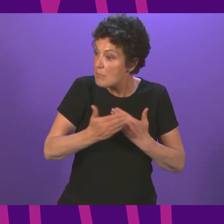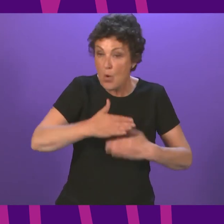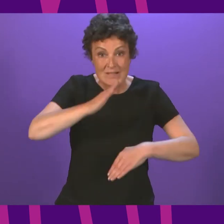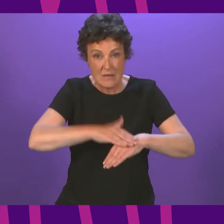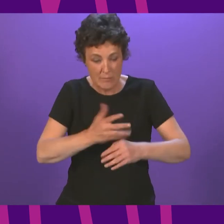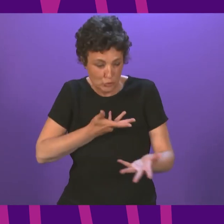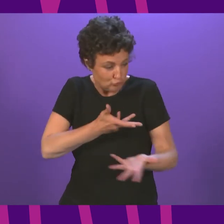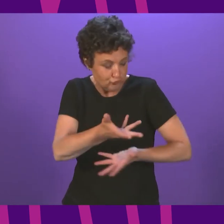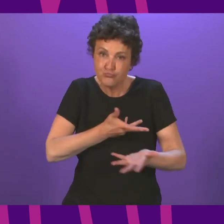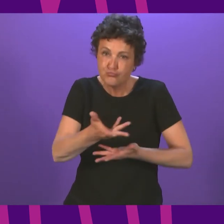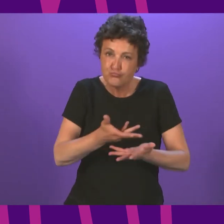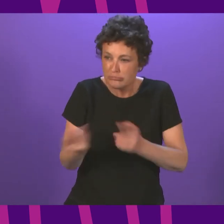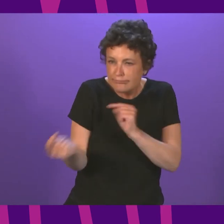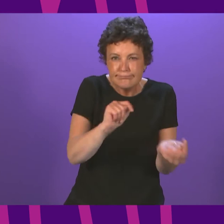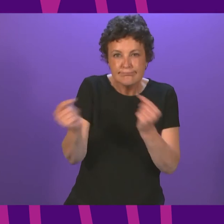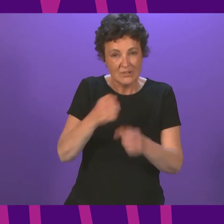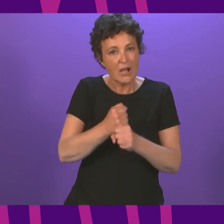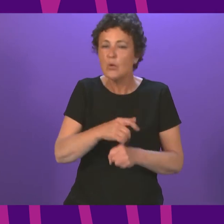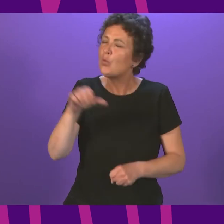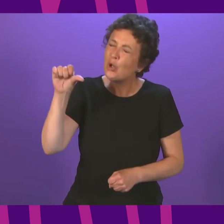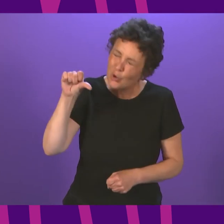on this issue, we could have resolved much of it through constructive engagement, in